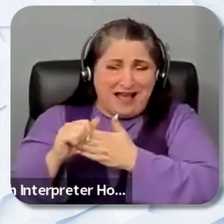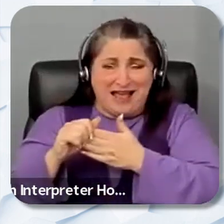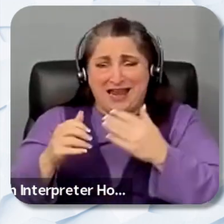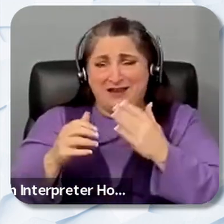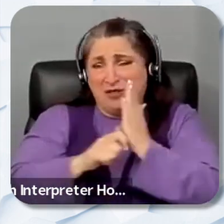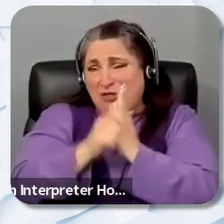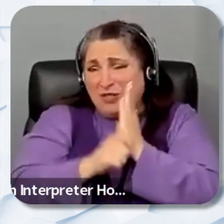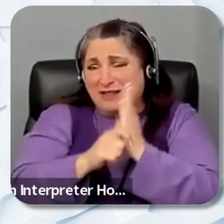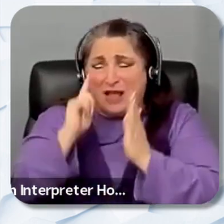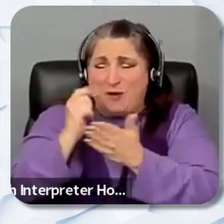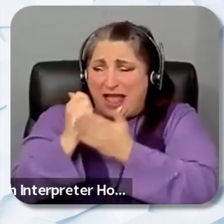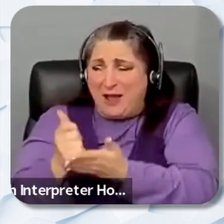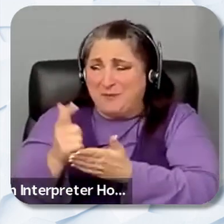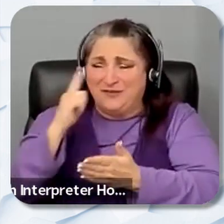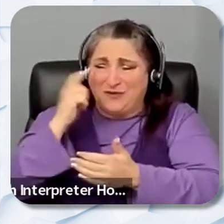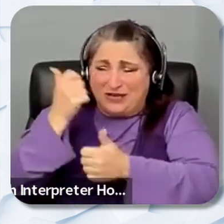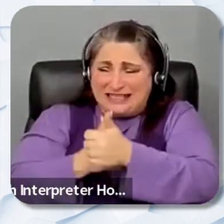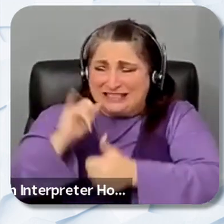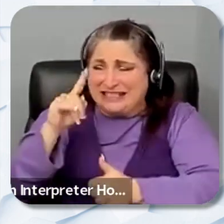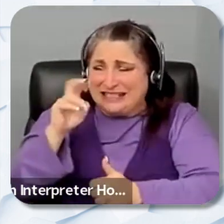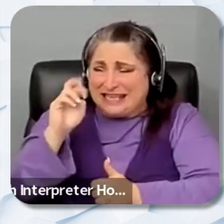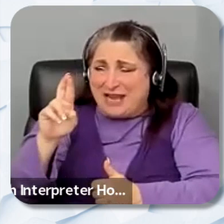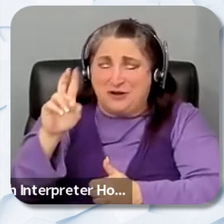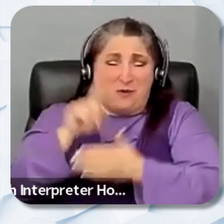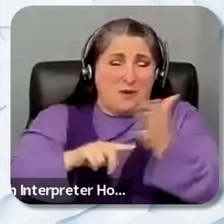and what each indicator is, and what that looks like, and we'll be happy to do that.